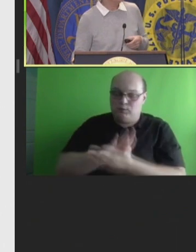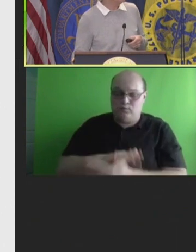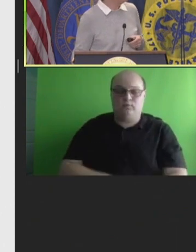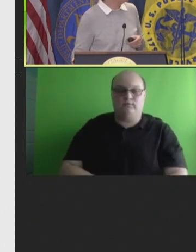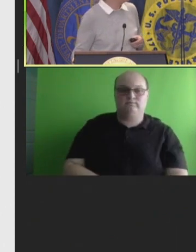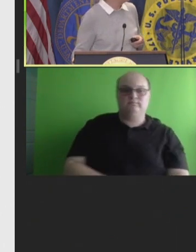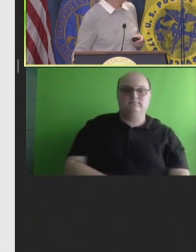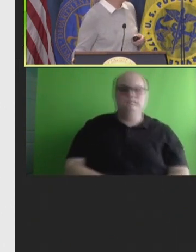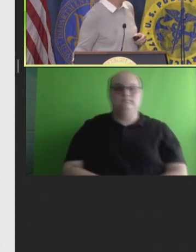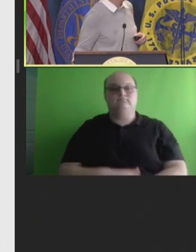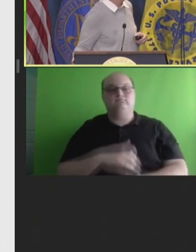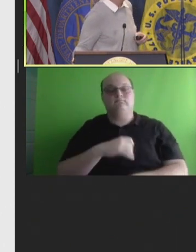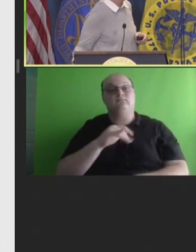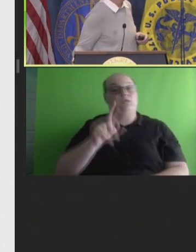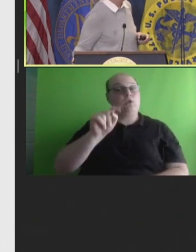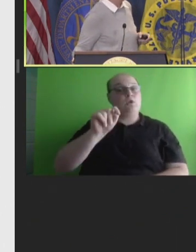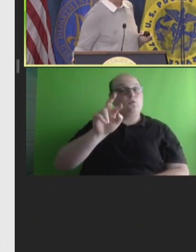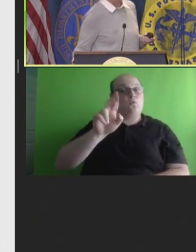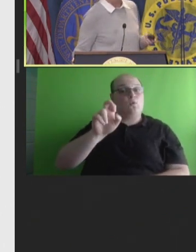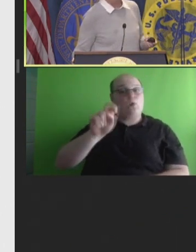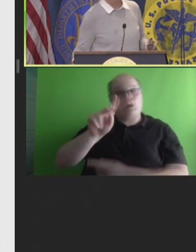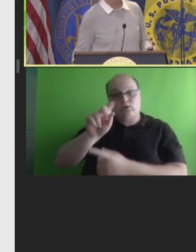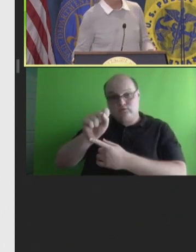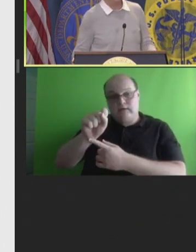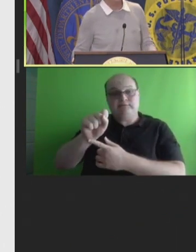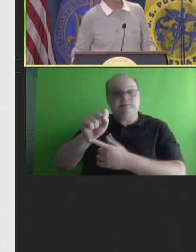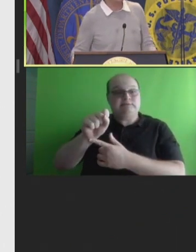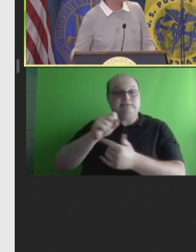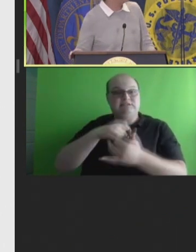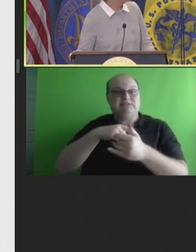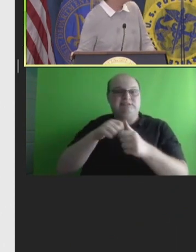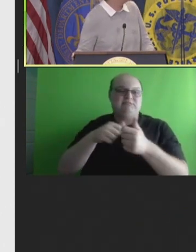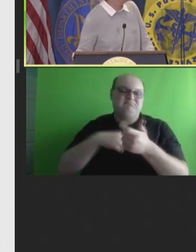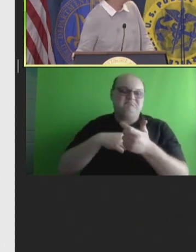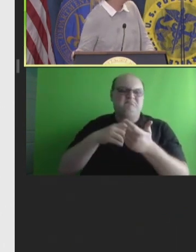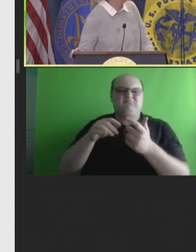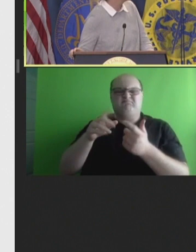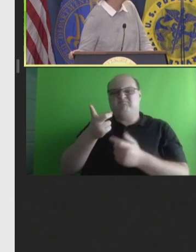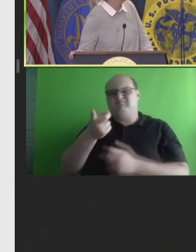Some of the trends, and Dr. Peacock really covered this, but I'll just reemphasize the